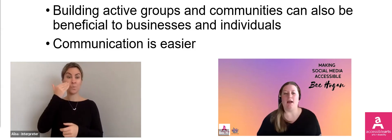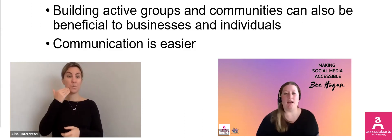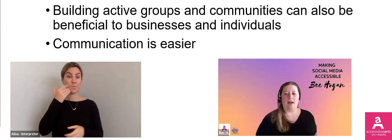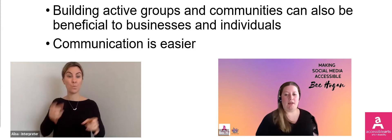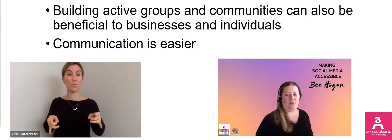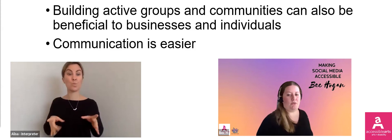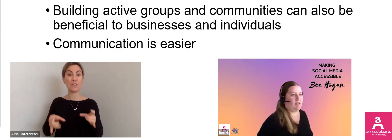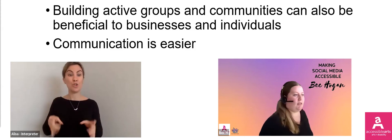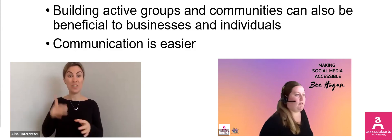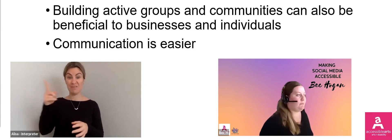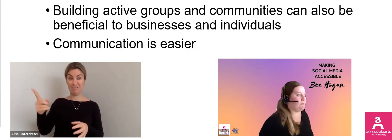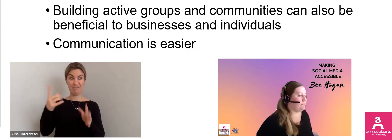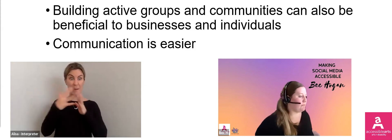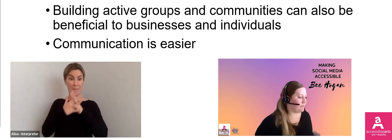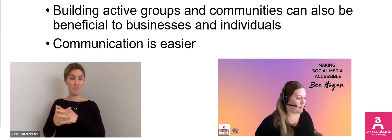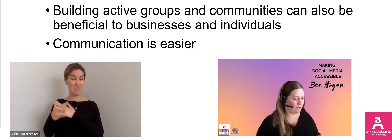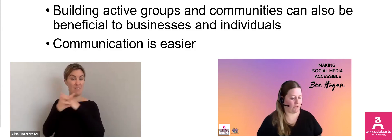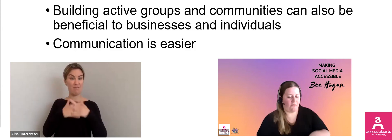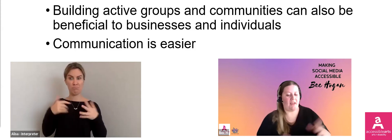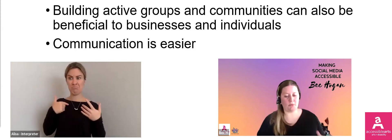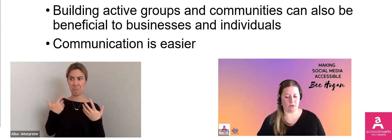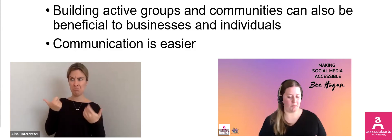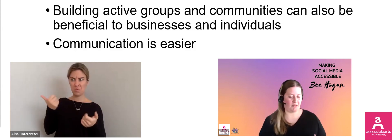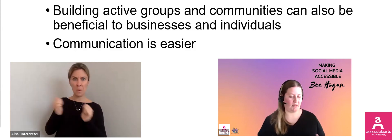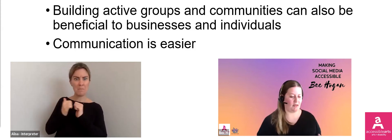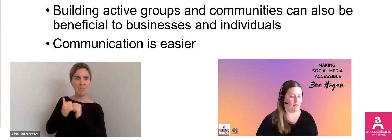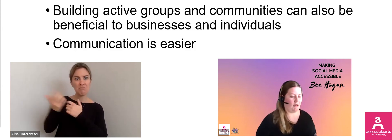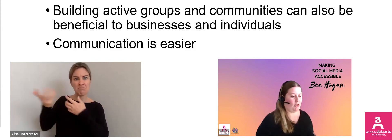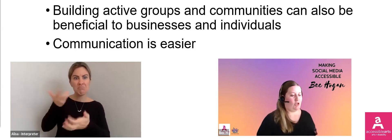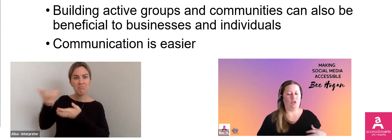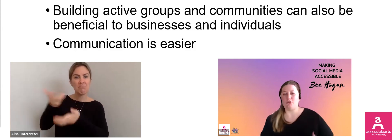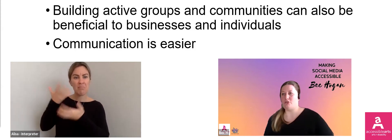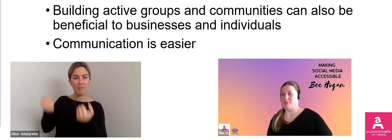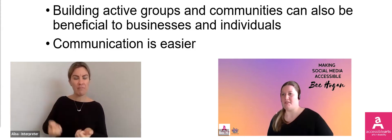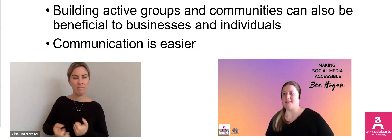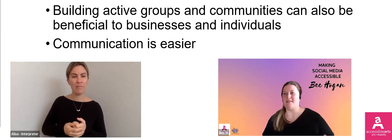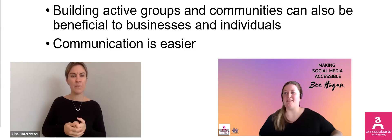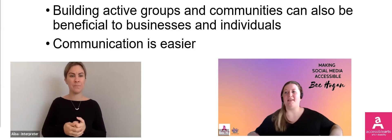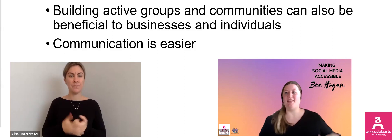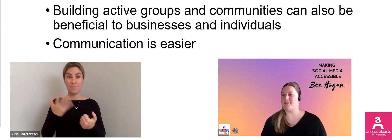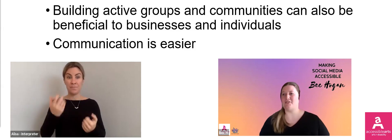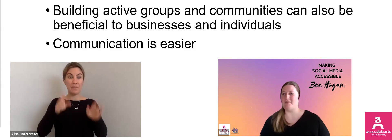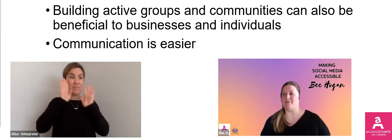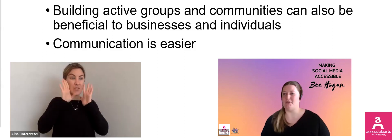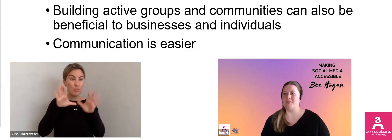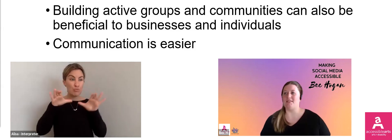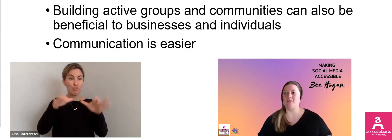There are Facebook groups, YouTuber's, Instagram influences,